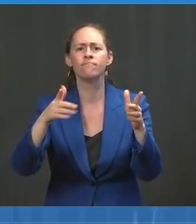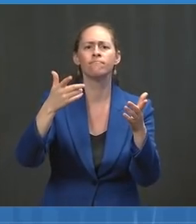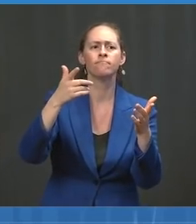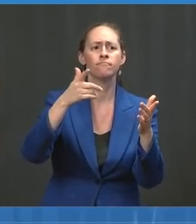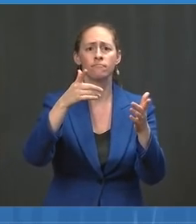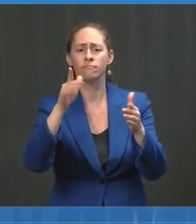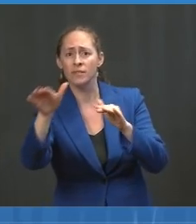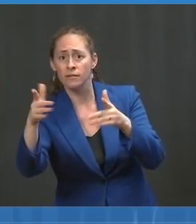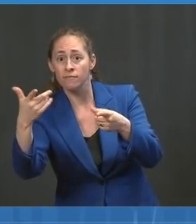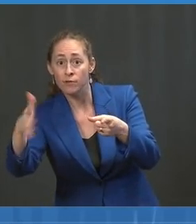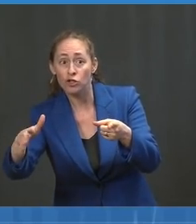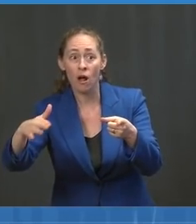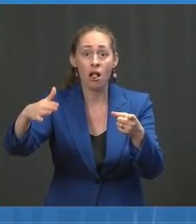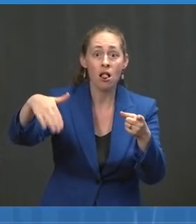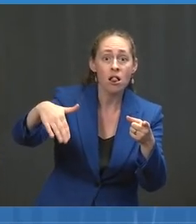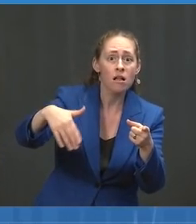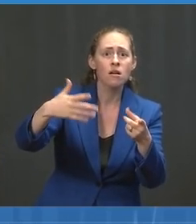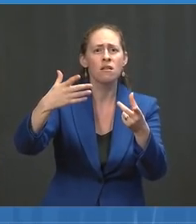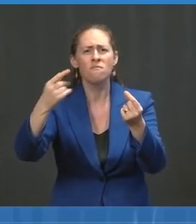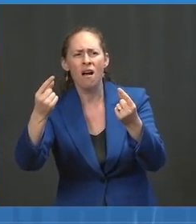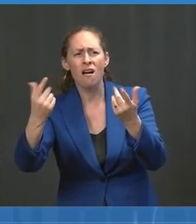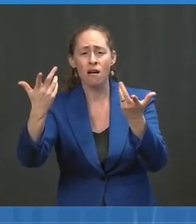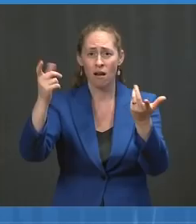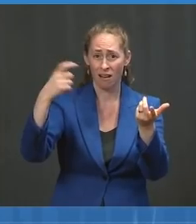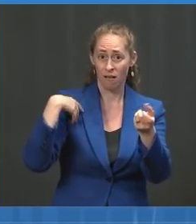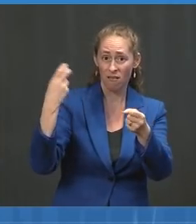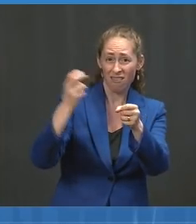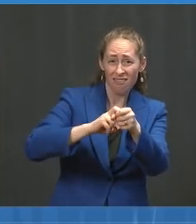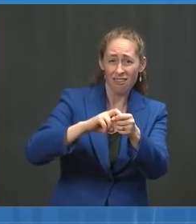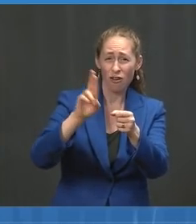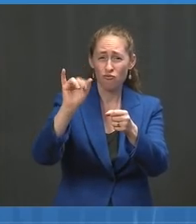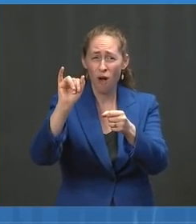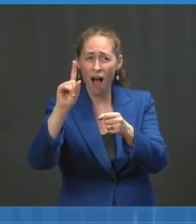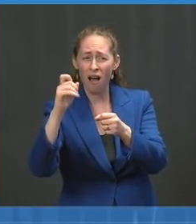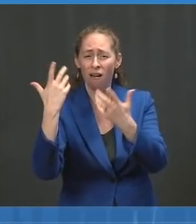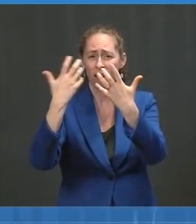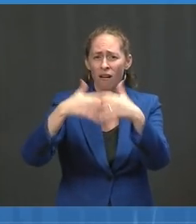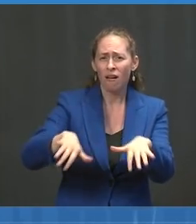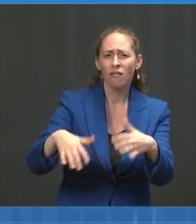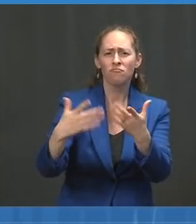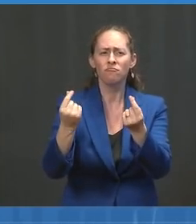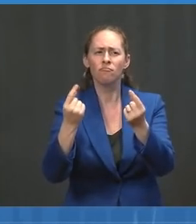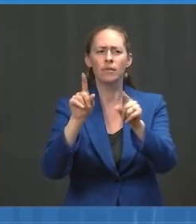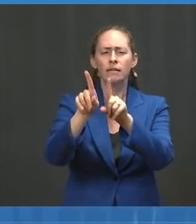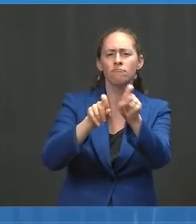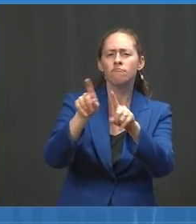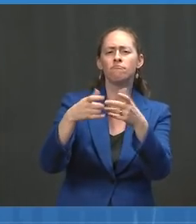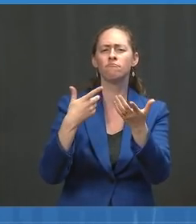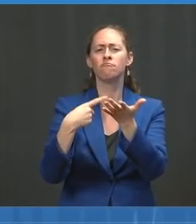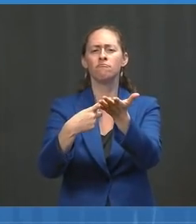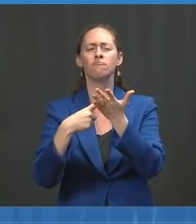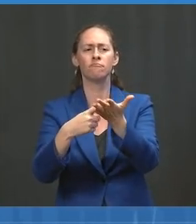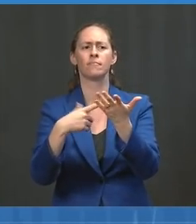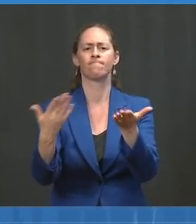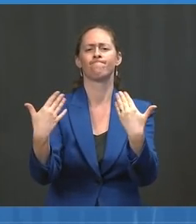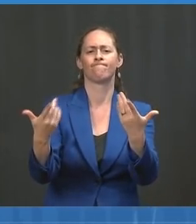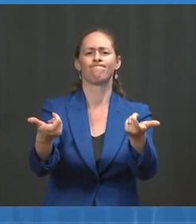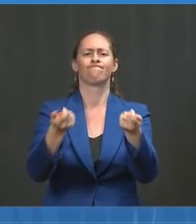and to arrange transportation to vaccination sites. Second, the approval will also support employers and educators